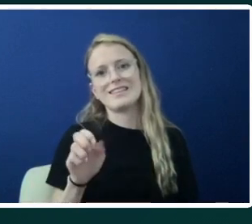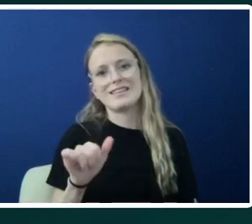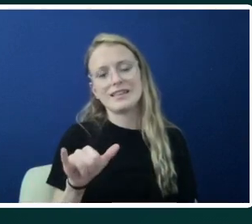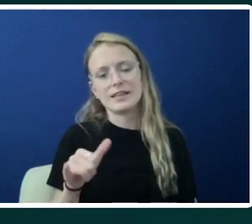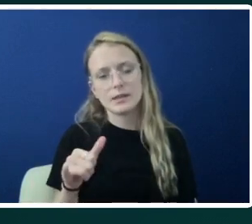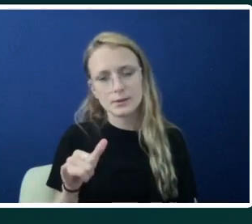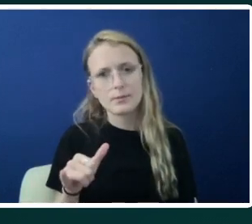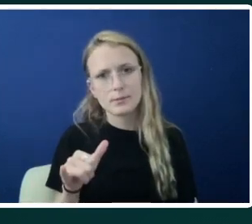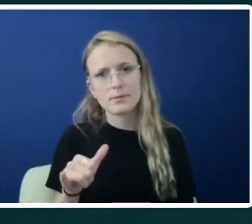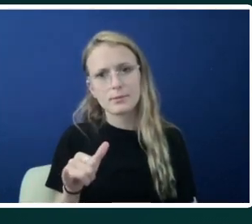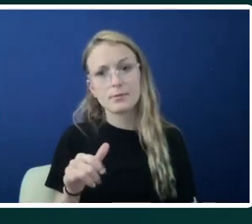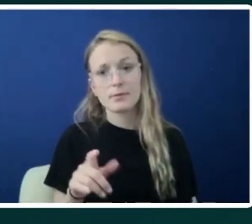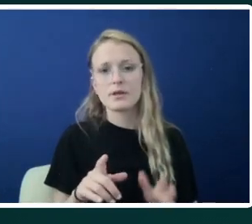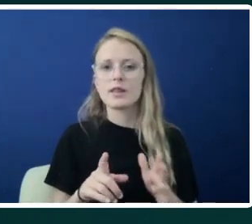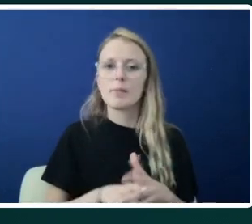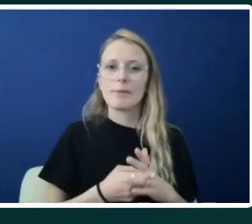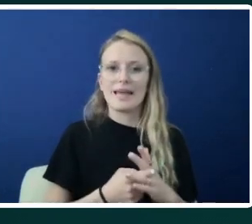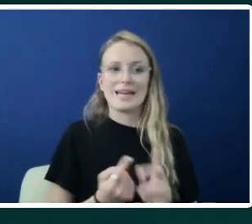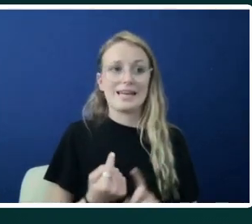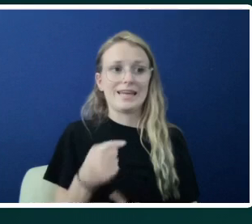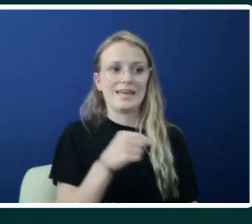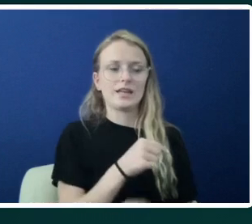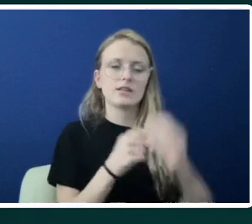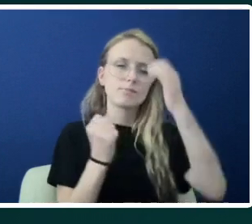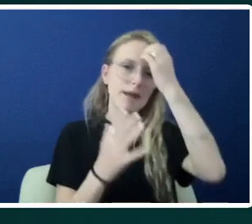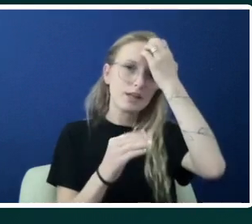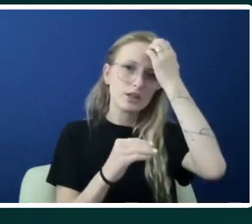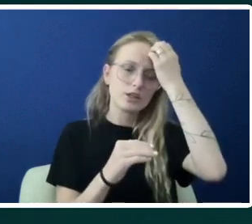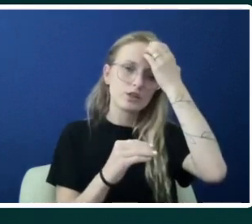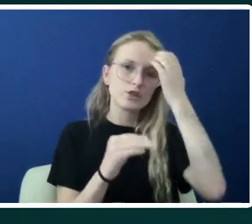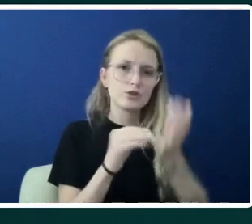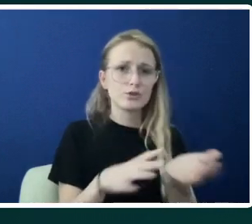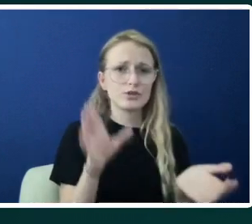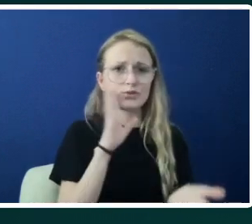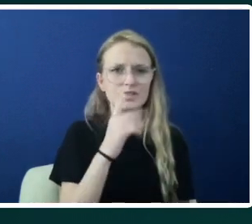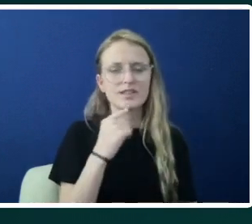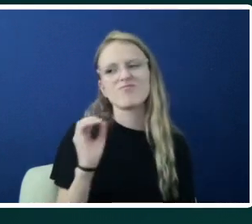initially, a lot of students would say, there's nothing similar, you know. And then they would